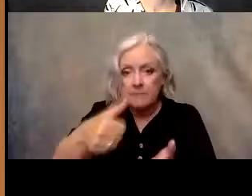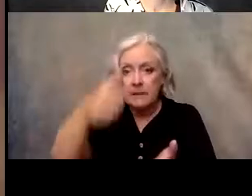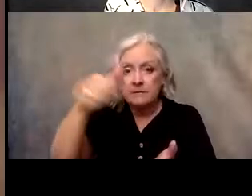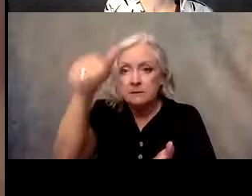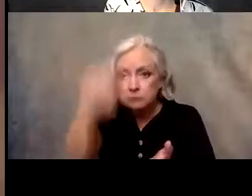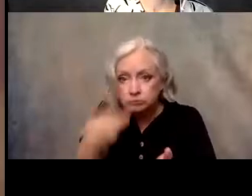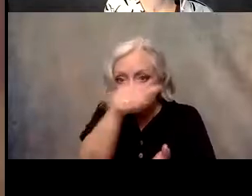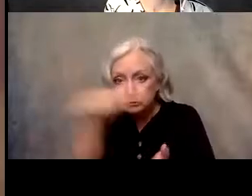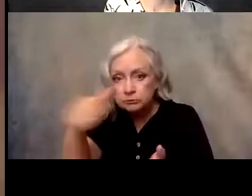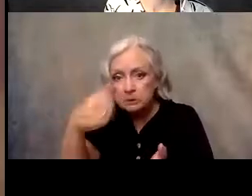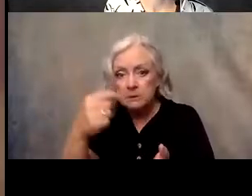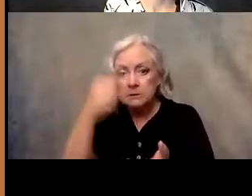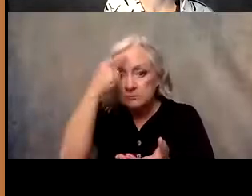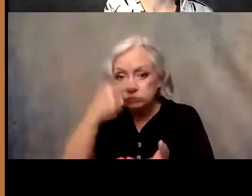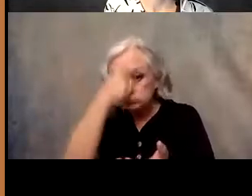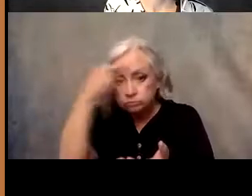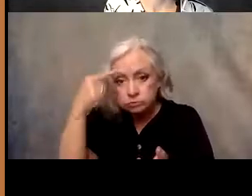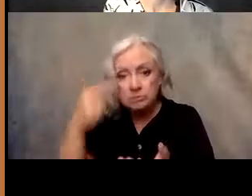Then he takes a handful of sand and sprinkles it over him.